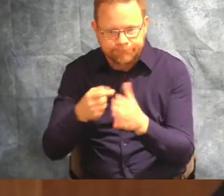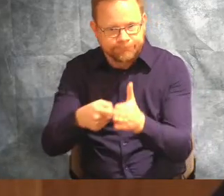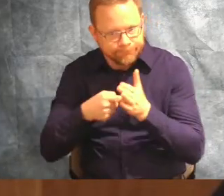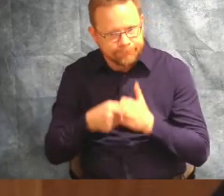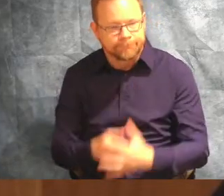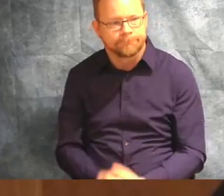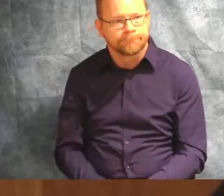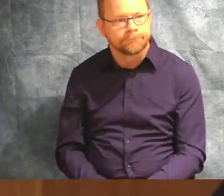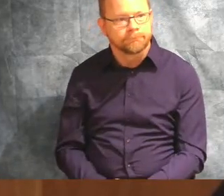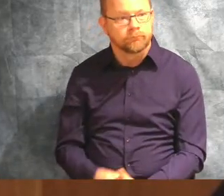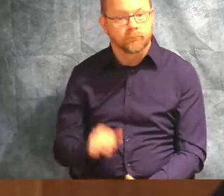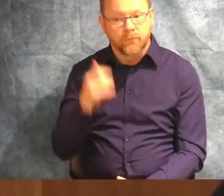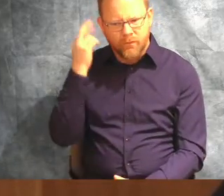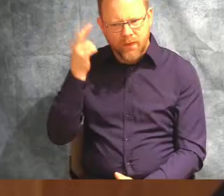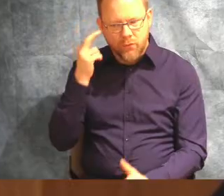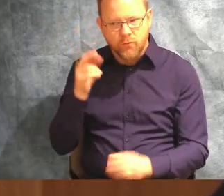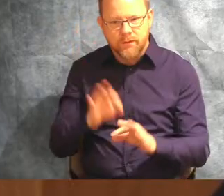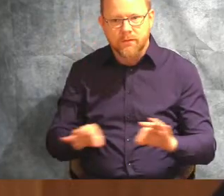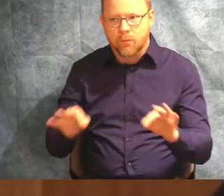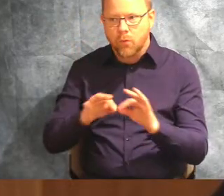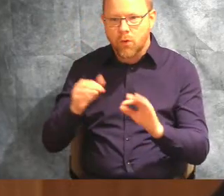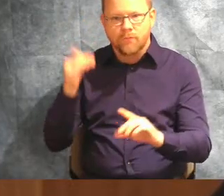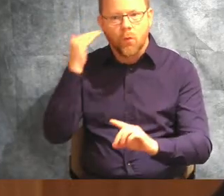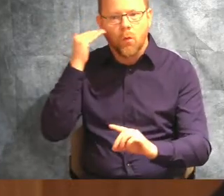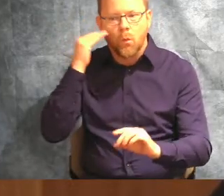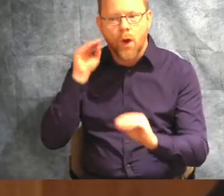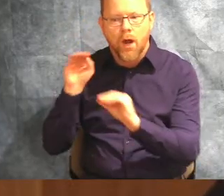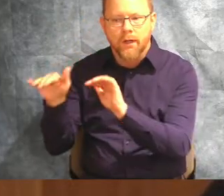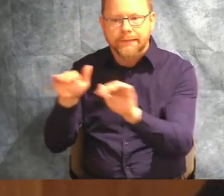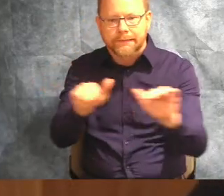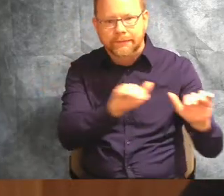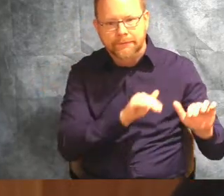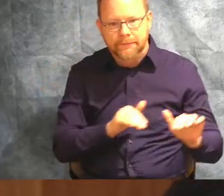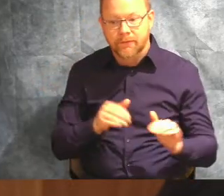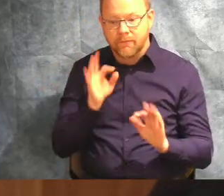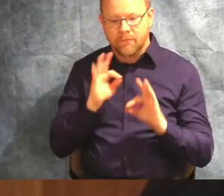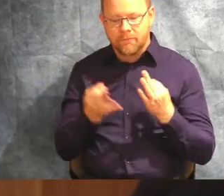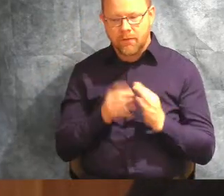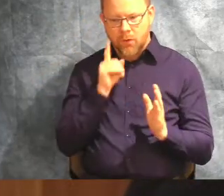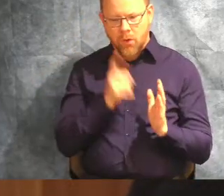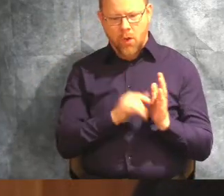That is why awareness matters. Awareness helps families recognize the signs earlier. It helps